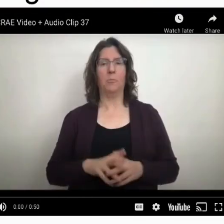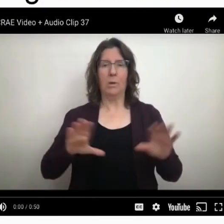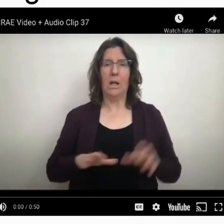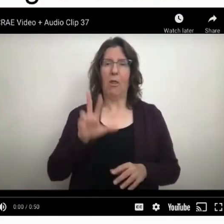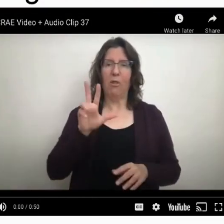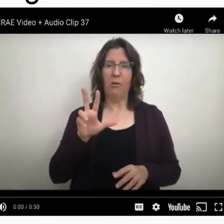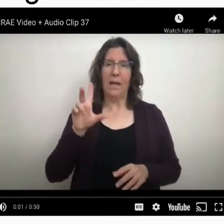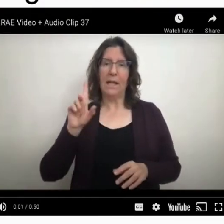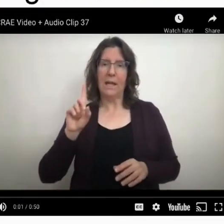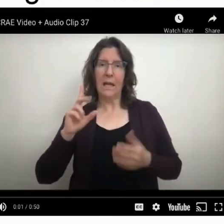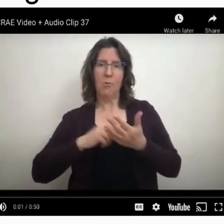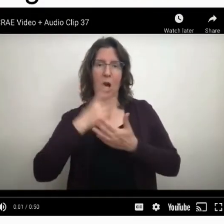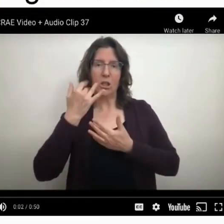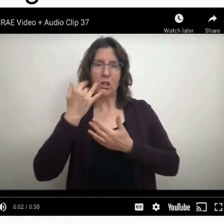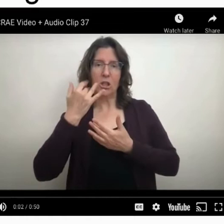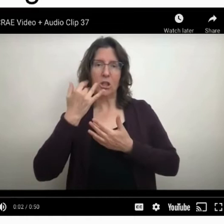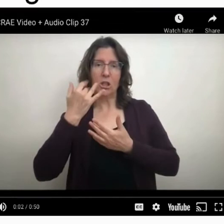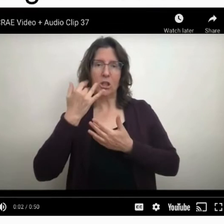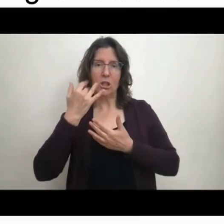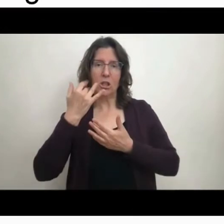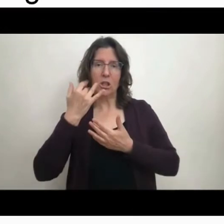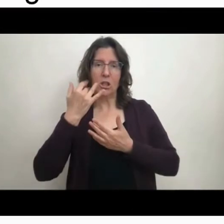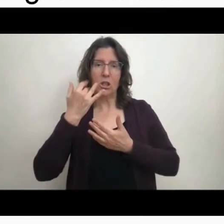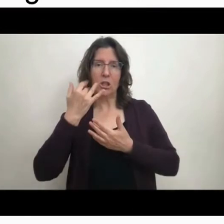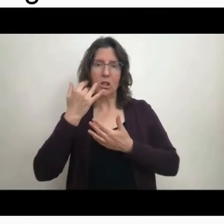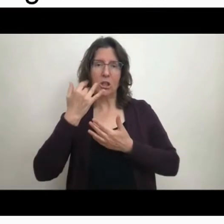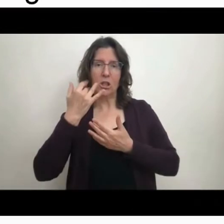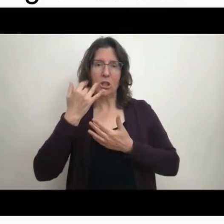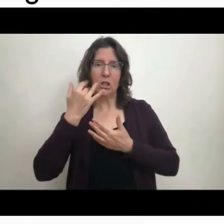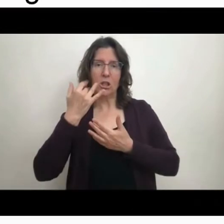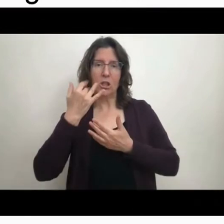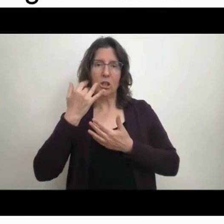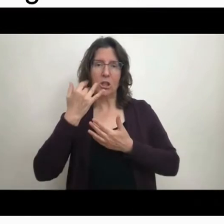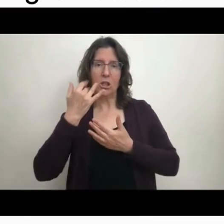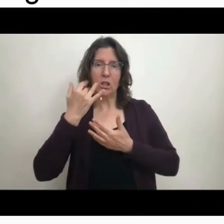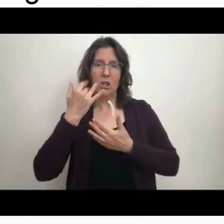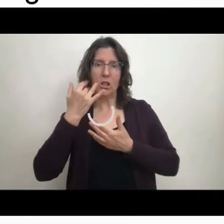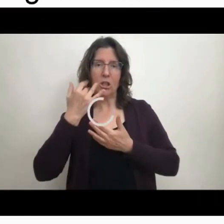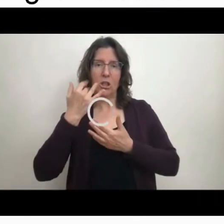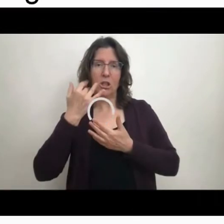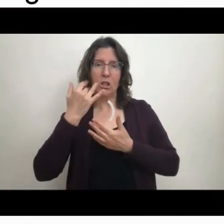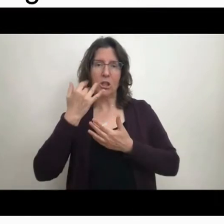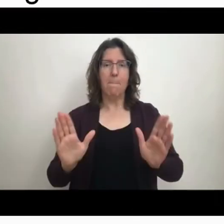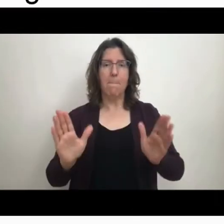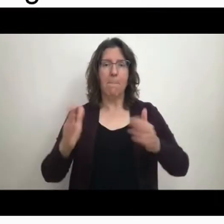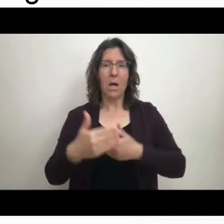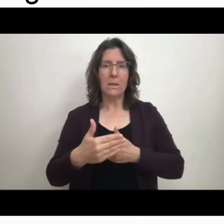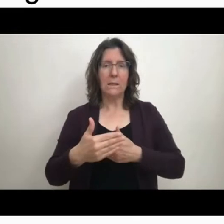We did a 3D project as well.